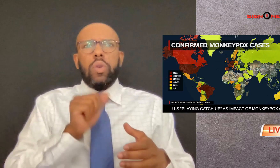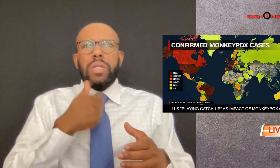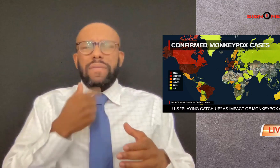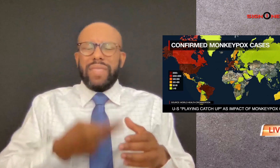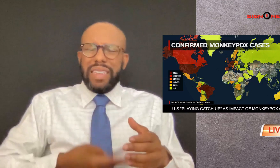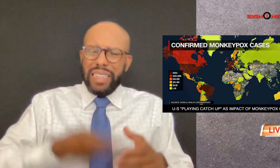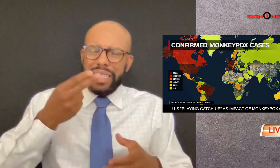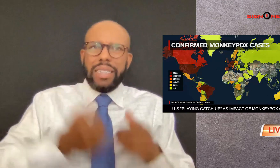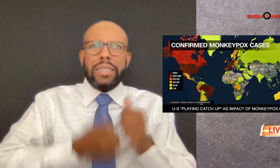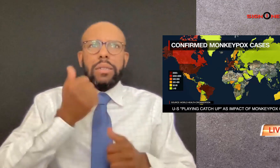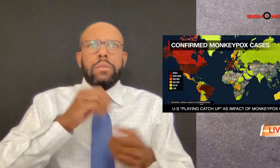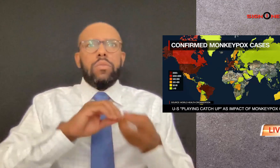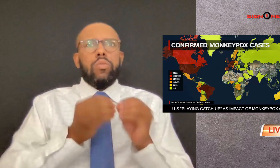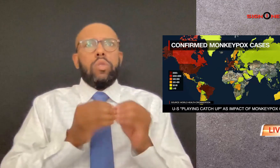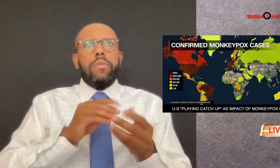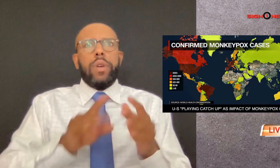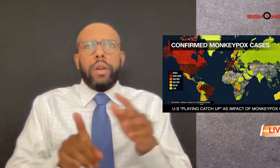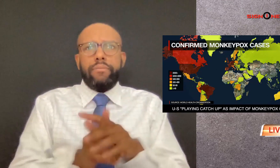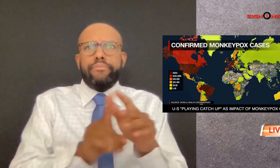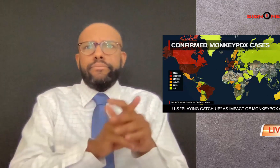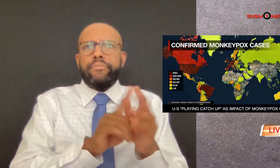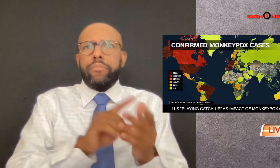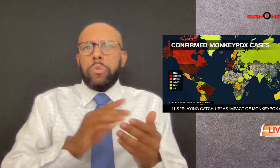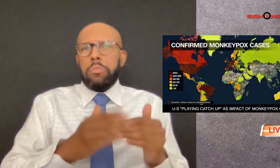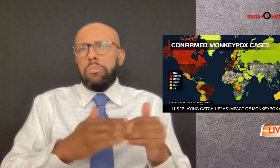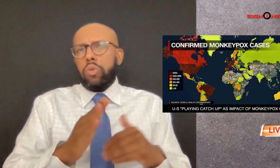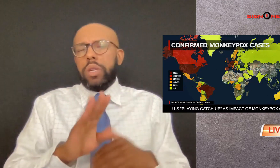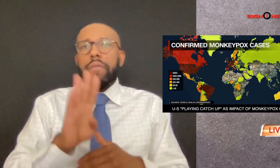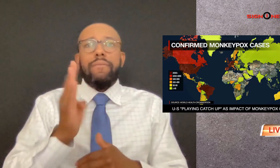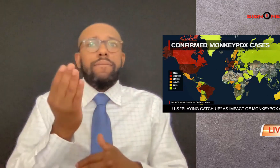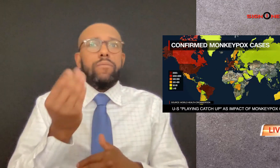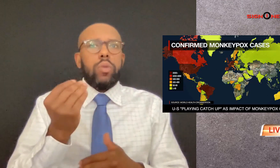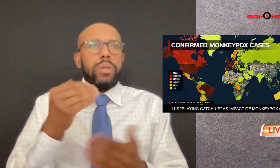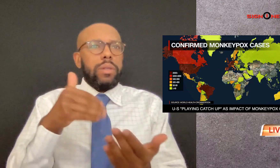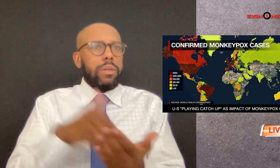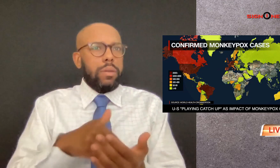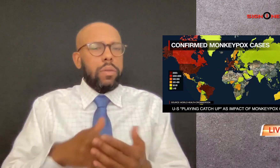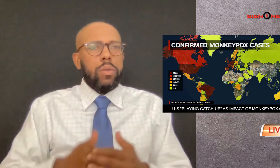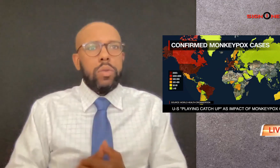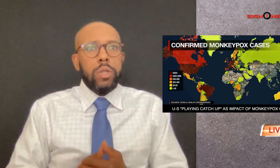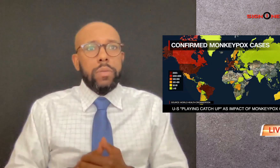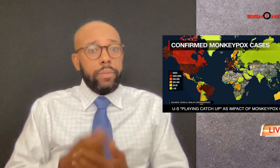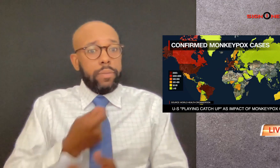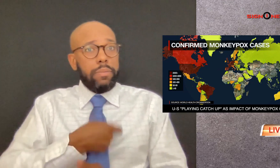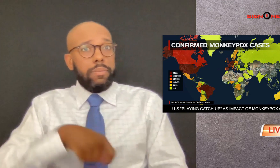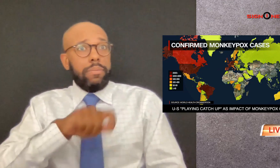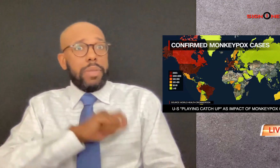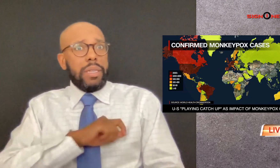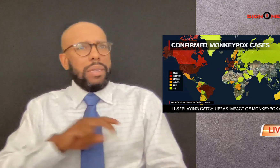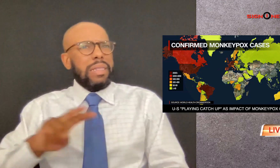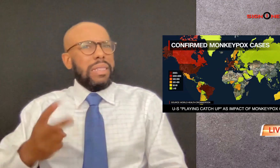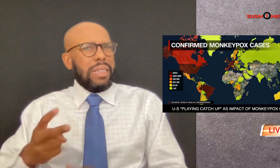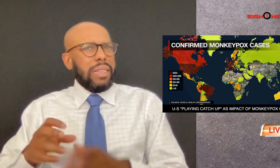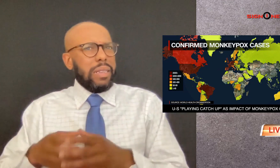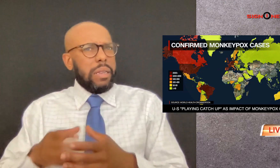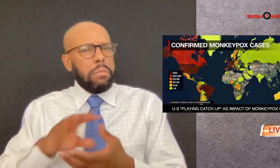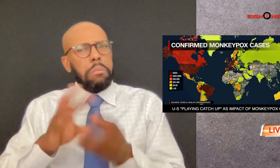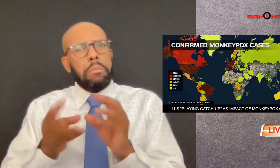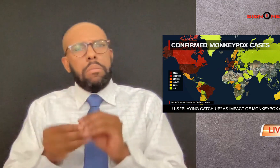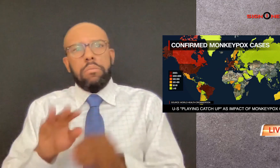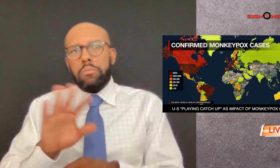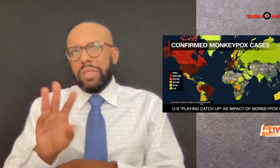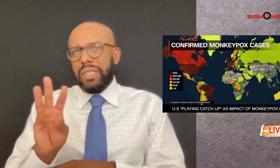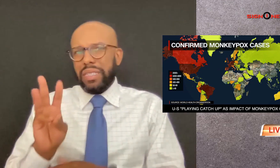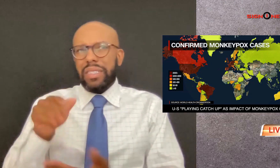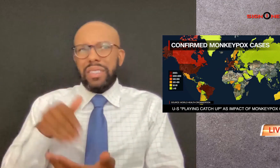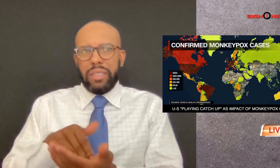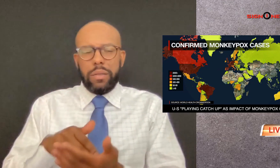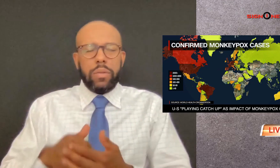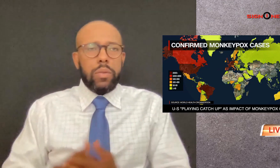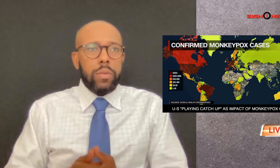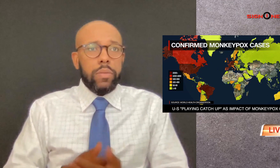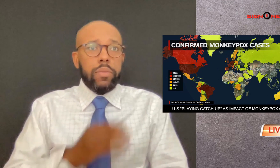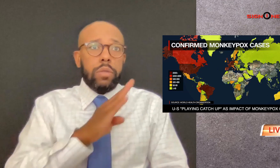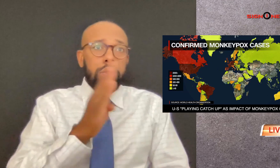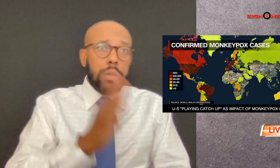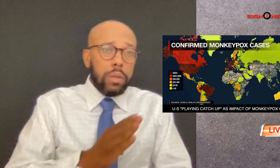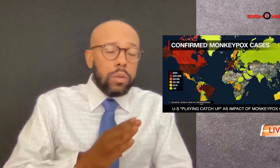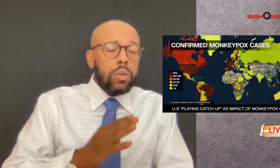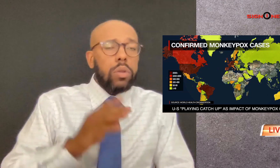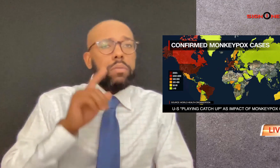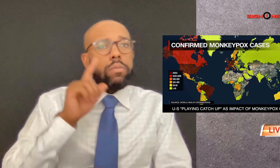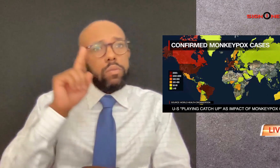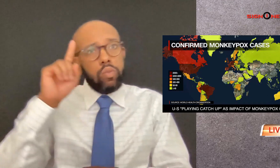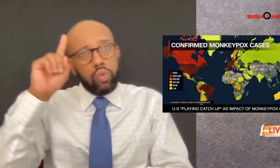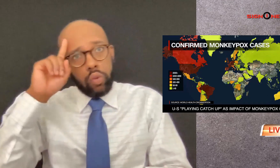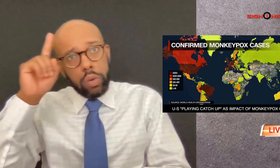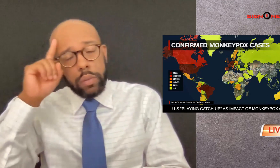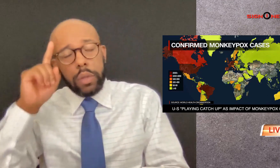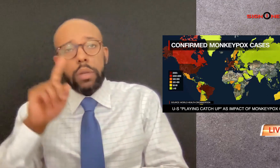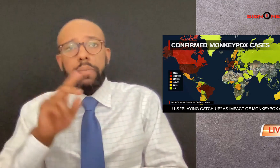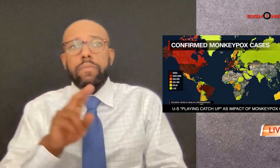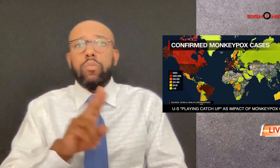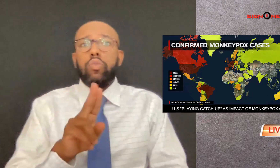have been confirmed worldwide The US has the highest number of cases, with more than 14,000